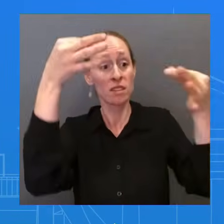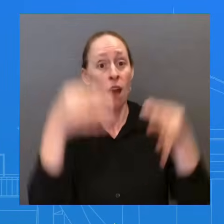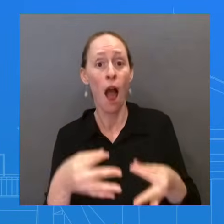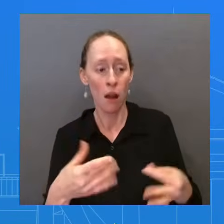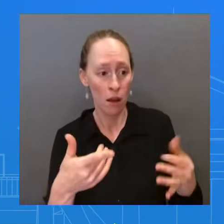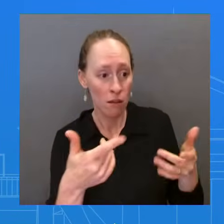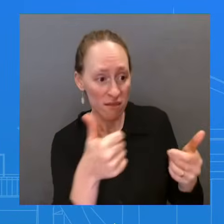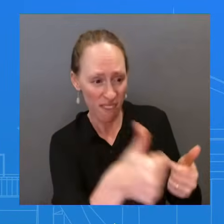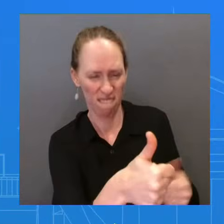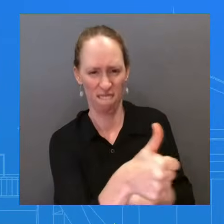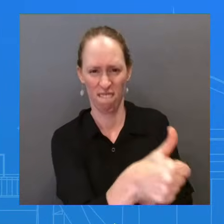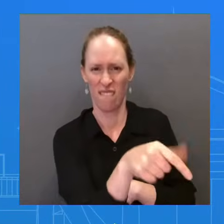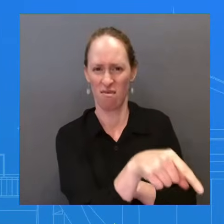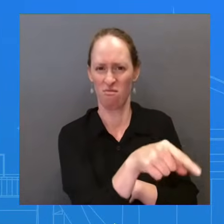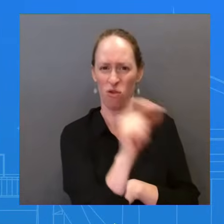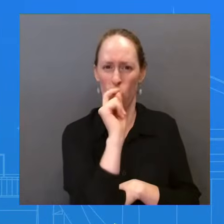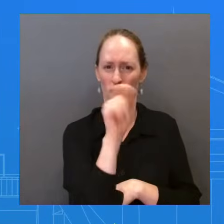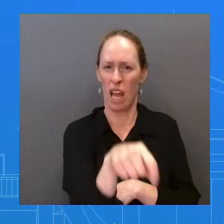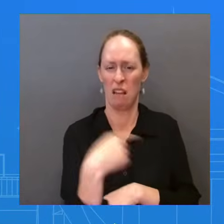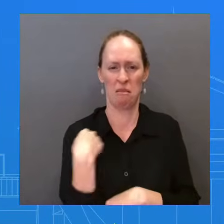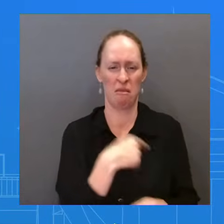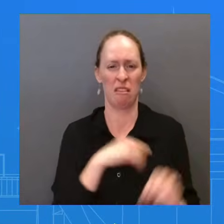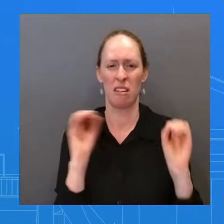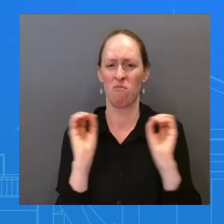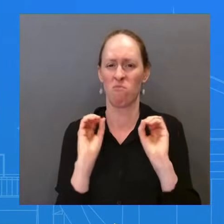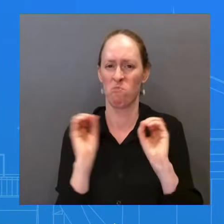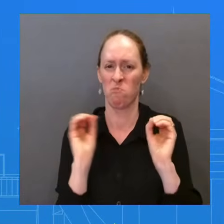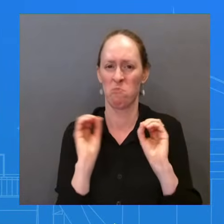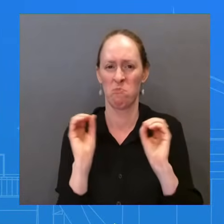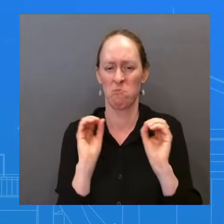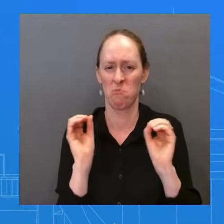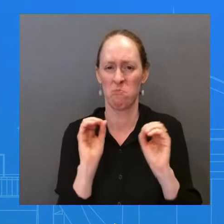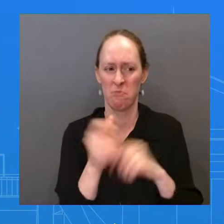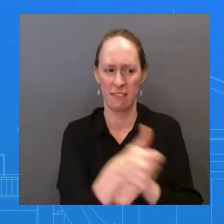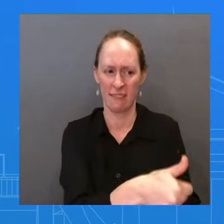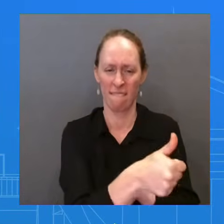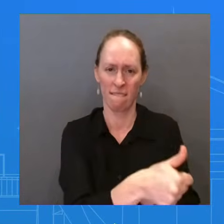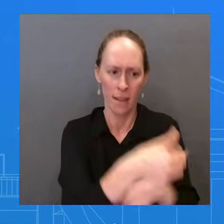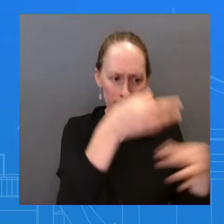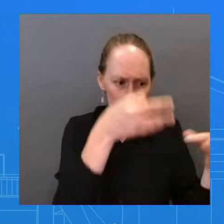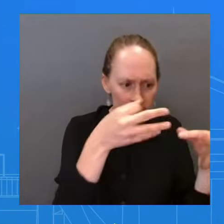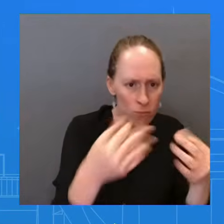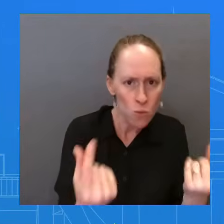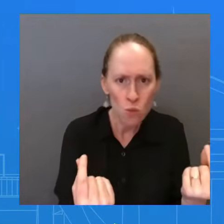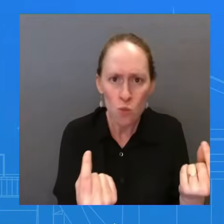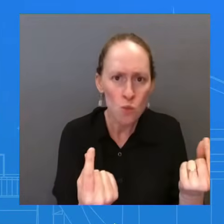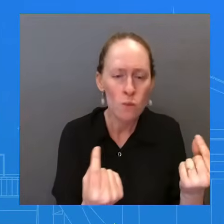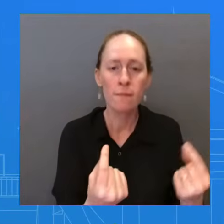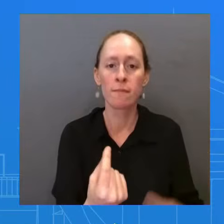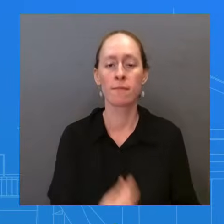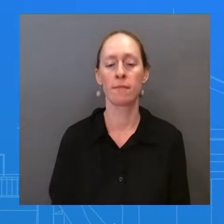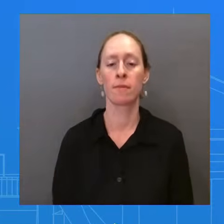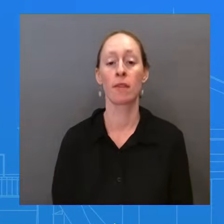All that said, we have been very clear with the Ukrainians privately, we certainly have been clear publicly,